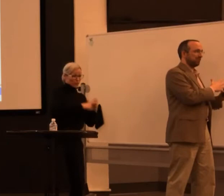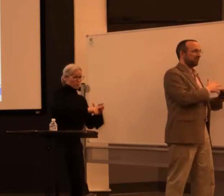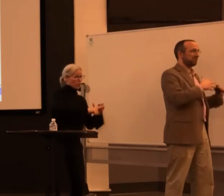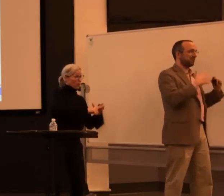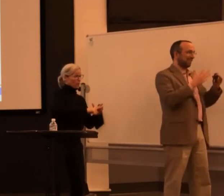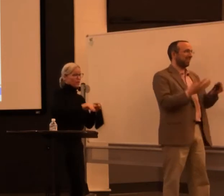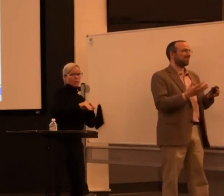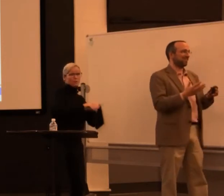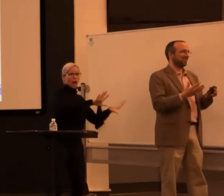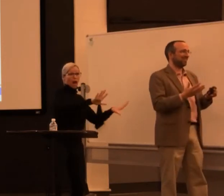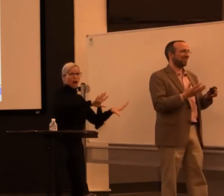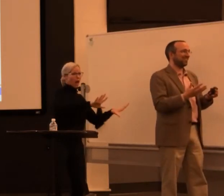will be used against you.